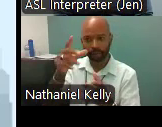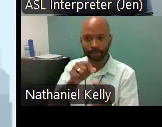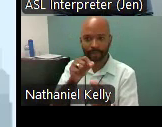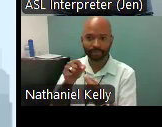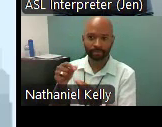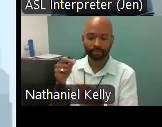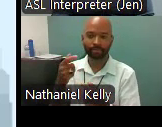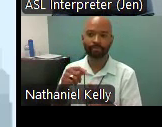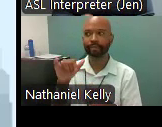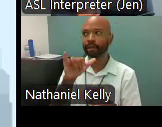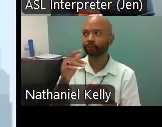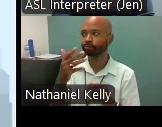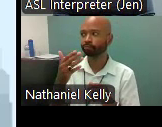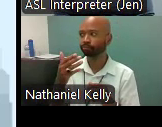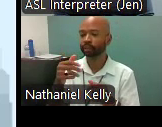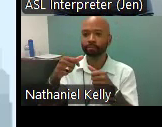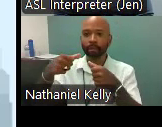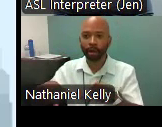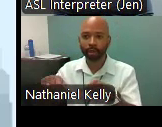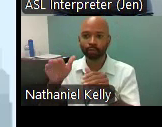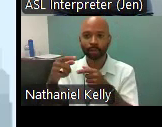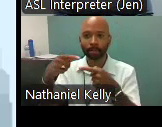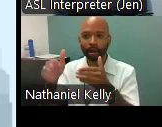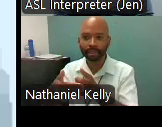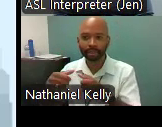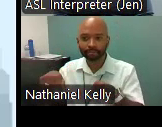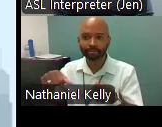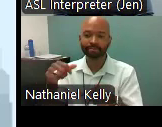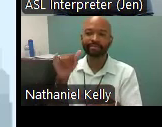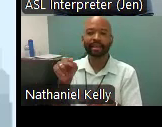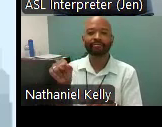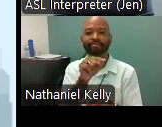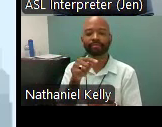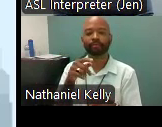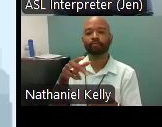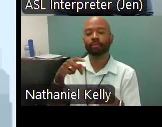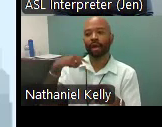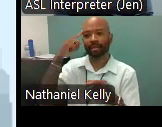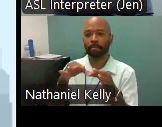give you a walkthrough of all the specific nuanced information such as the room deposit, things of